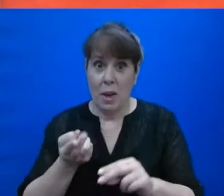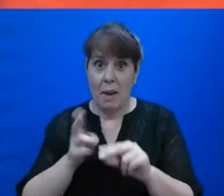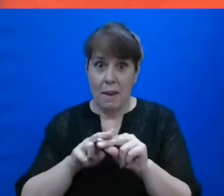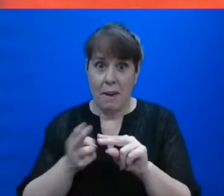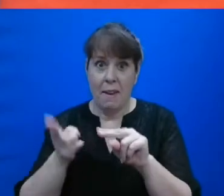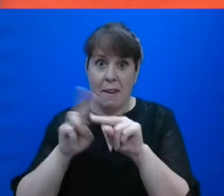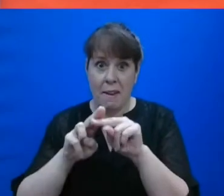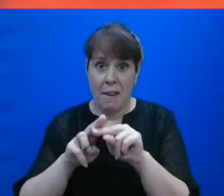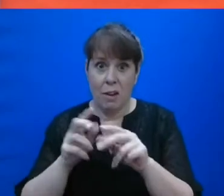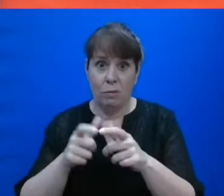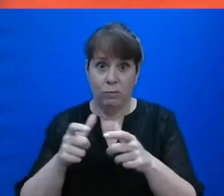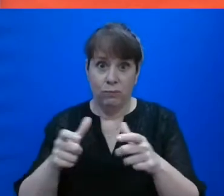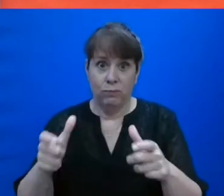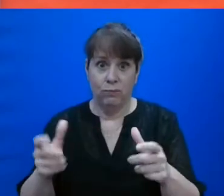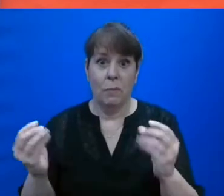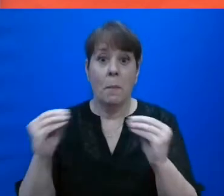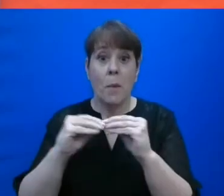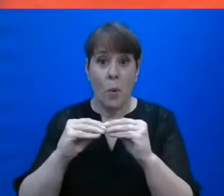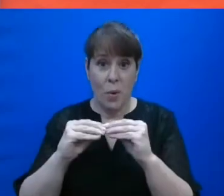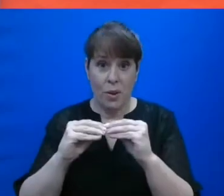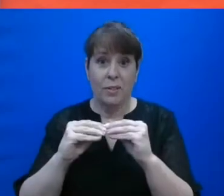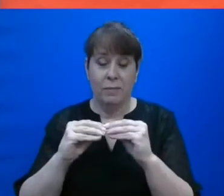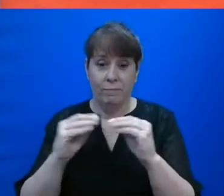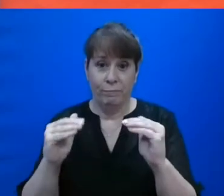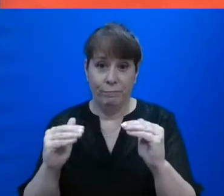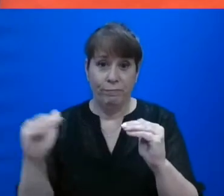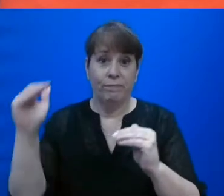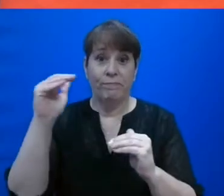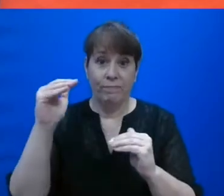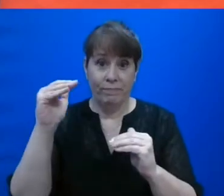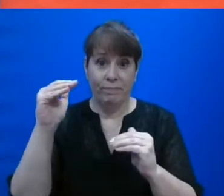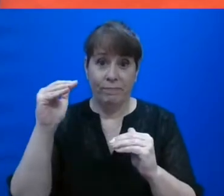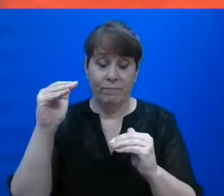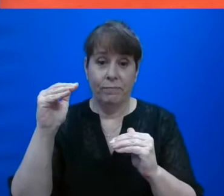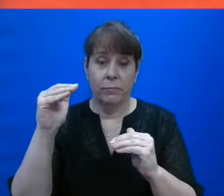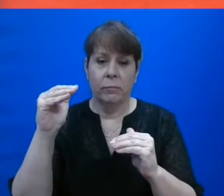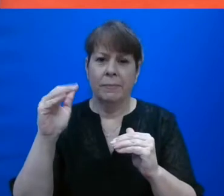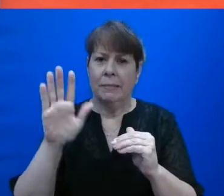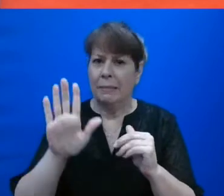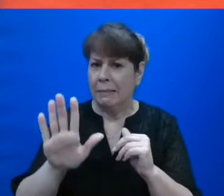MAKE MORE. BUT DO I REALLY NEED ALL THESE